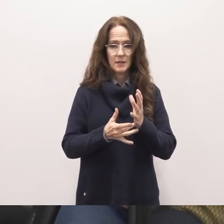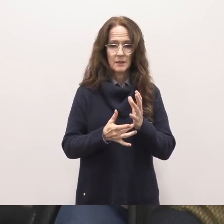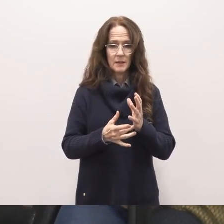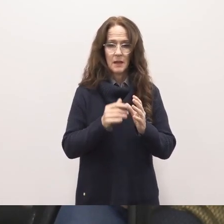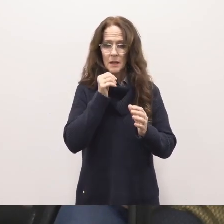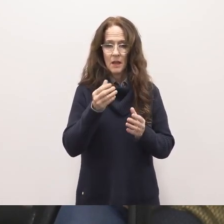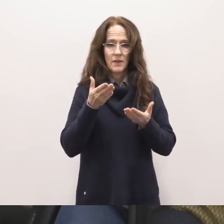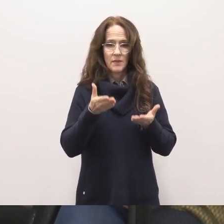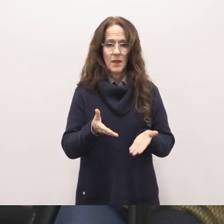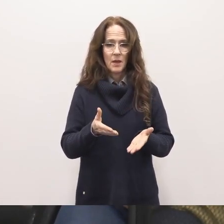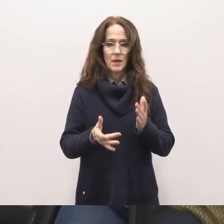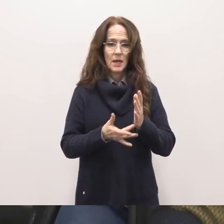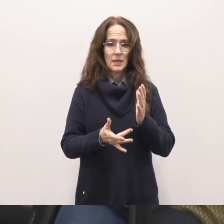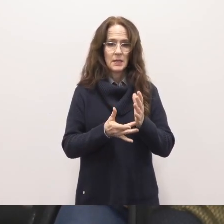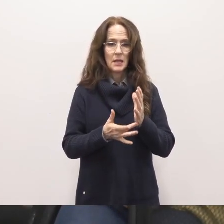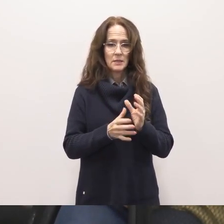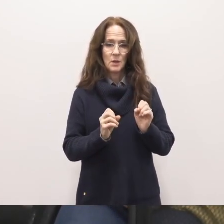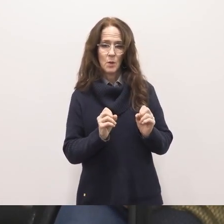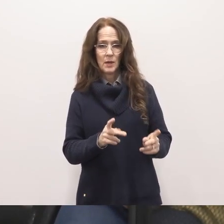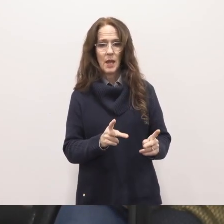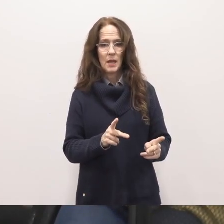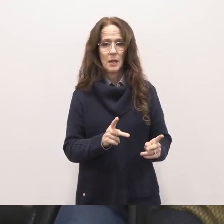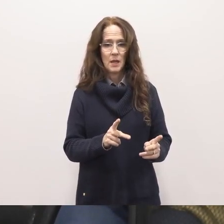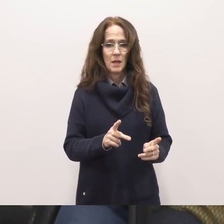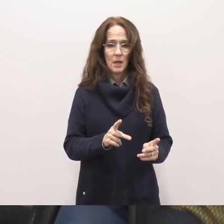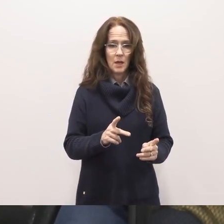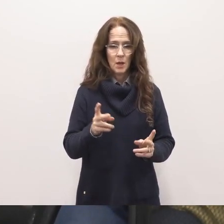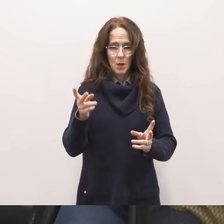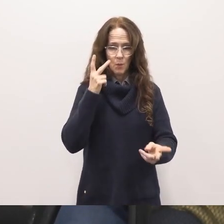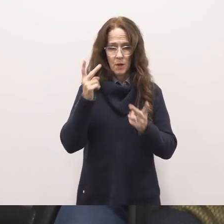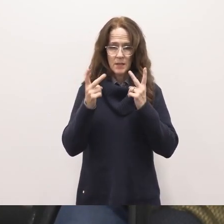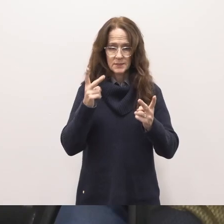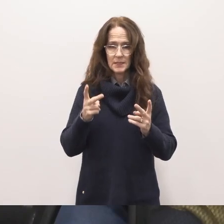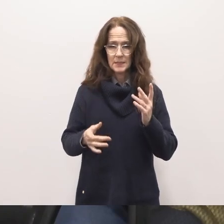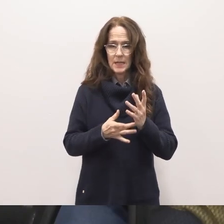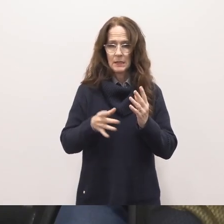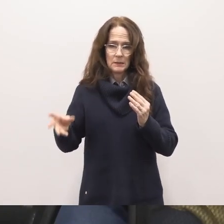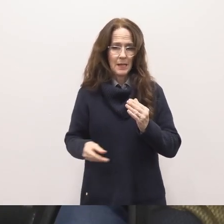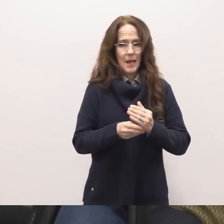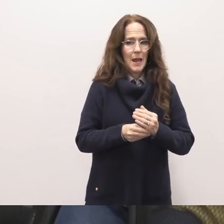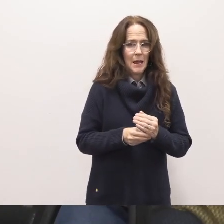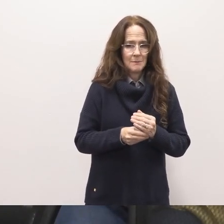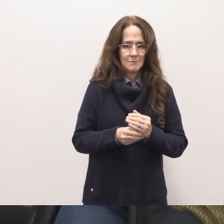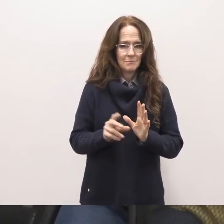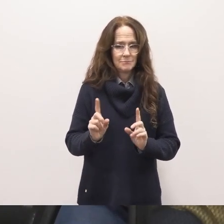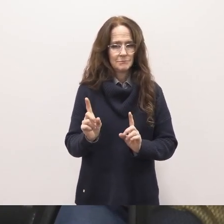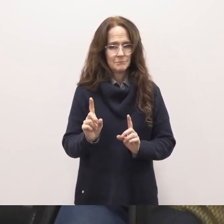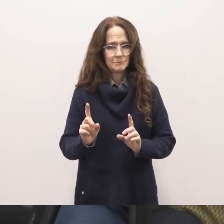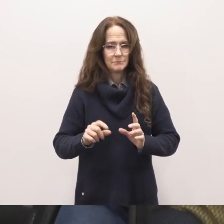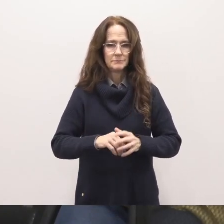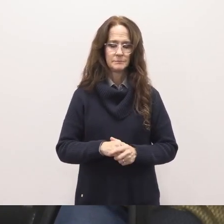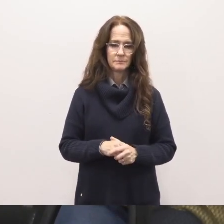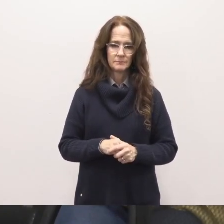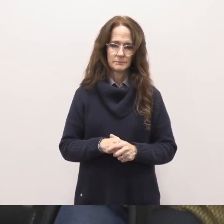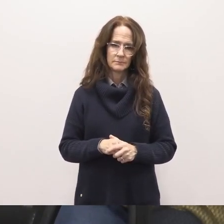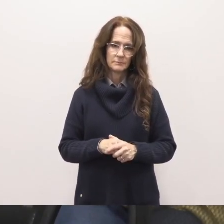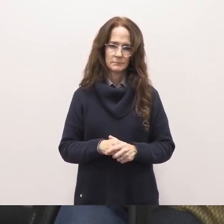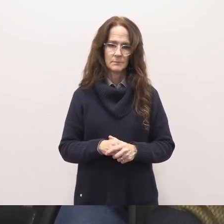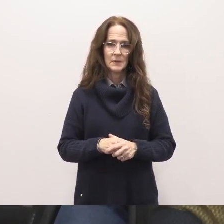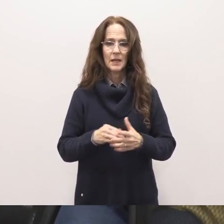that said, okay, technology's okay, that we're not seeing technology in there. Or, you know, if there's